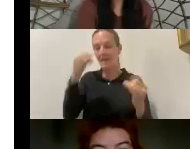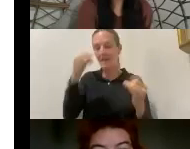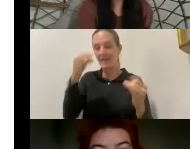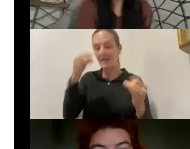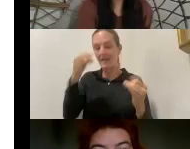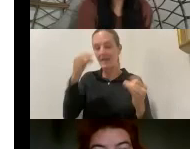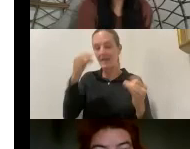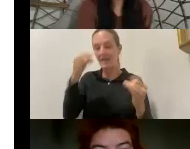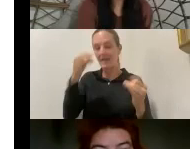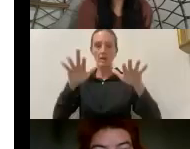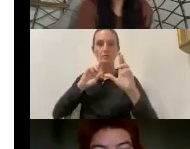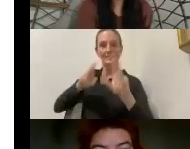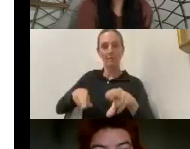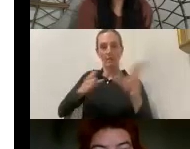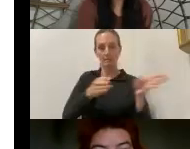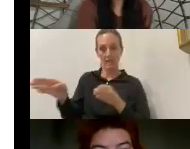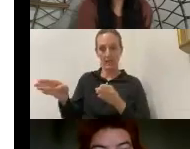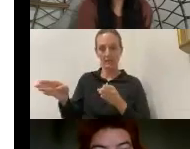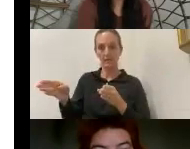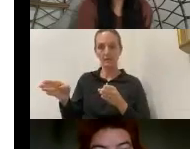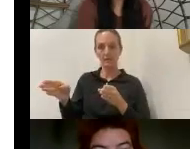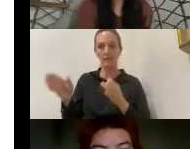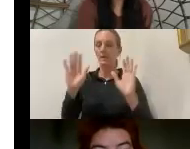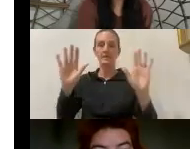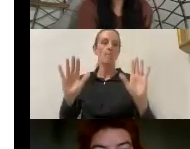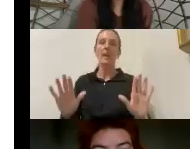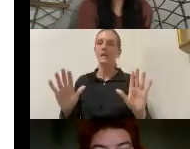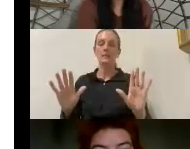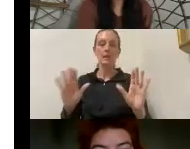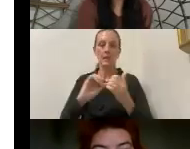Plan. Amazing how fast that just goes into play.